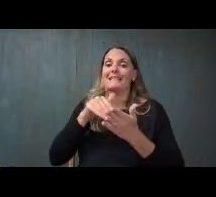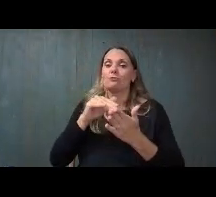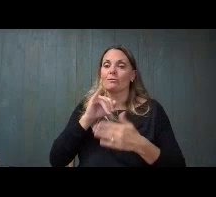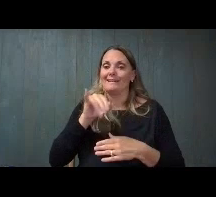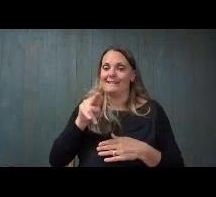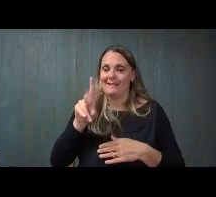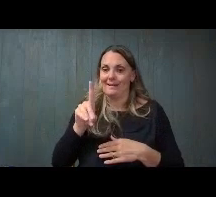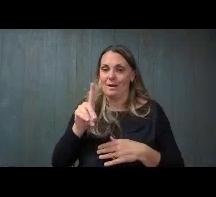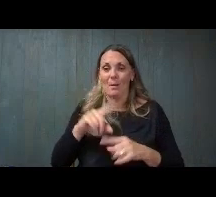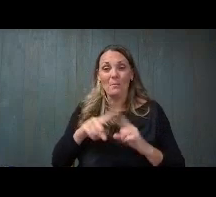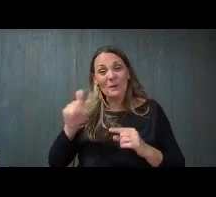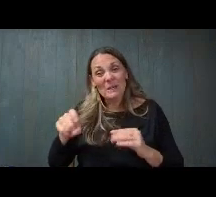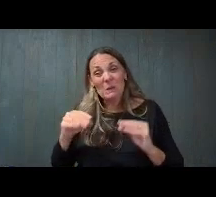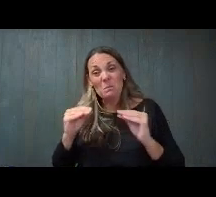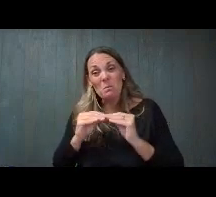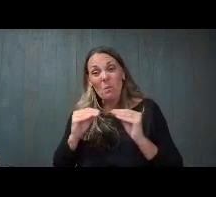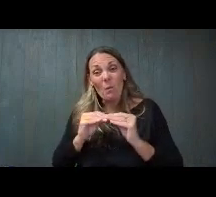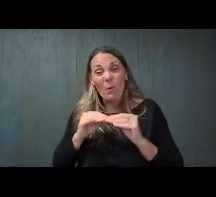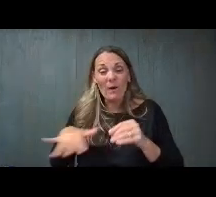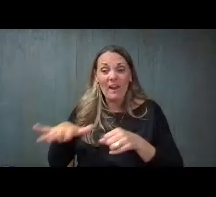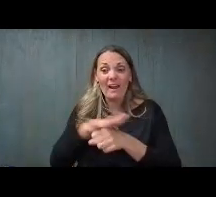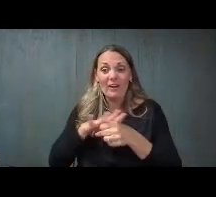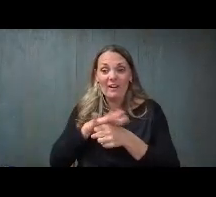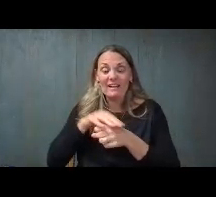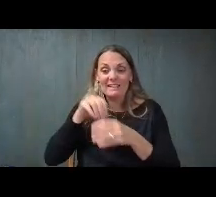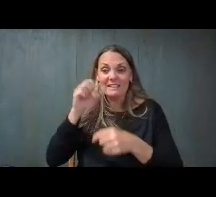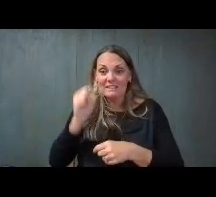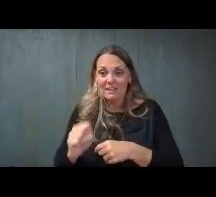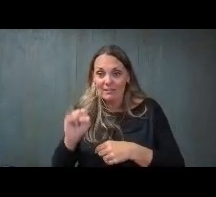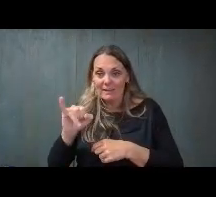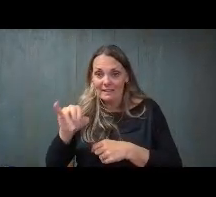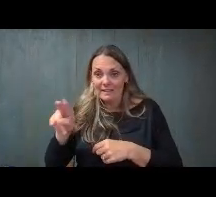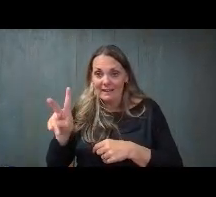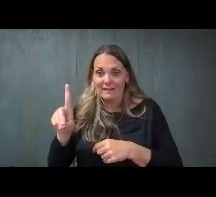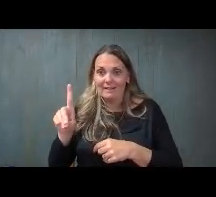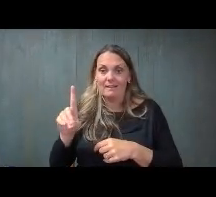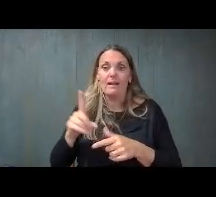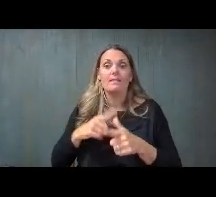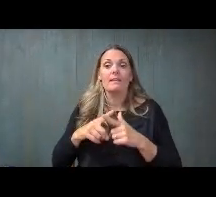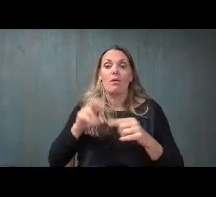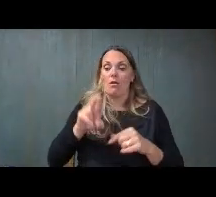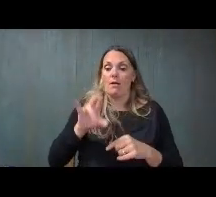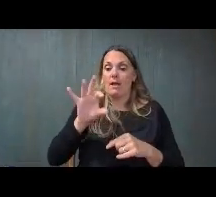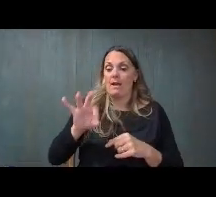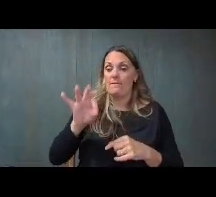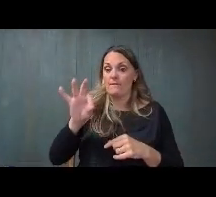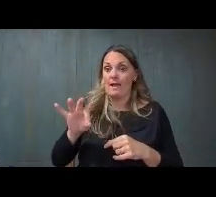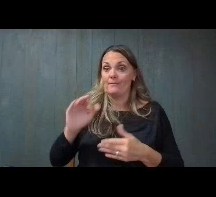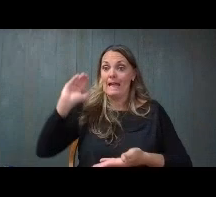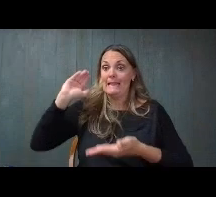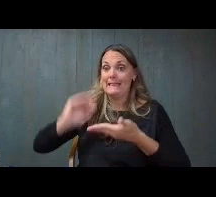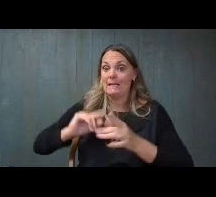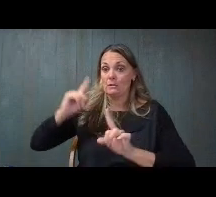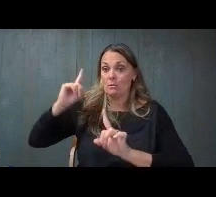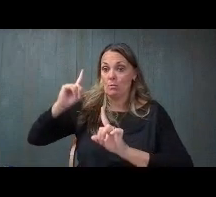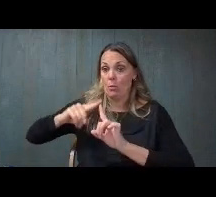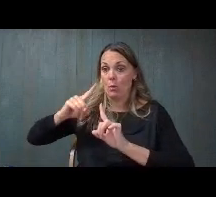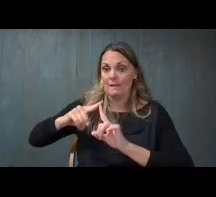but we need more distribution in southern Indiana than an RF response that received less points might be considered